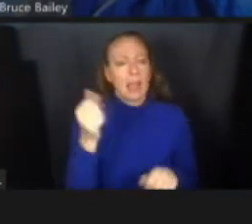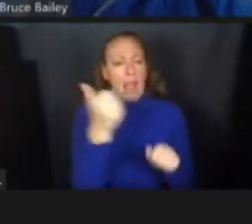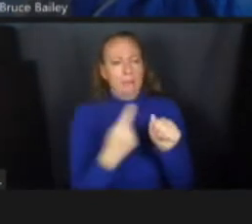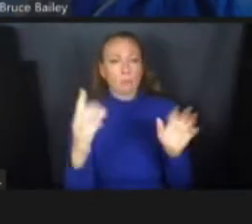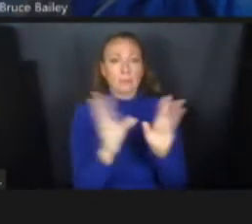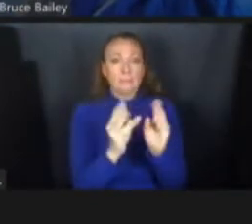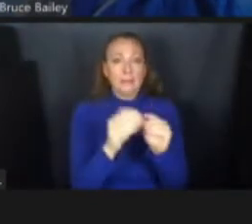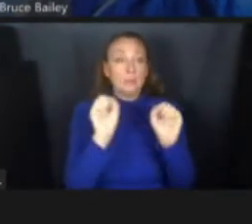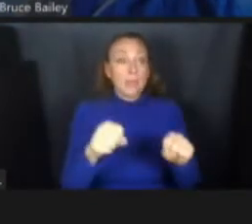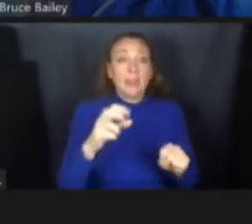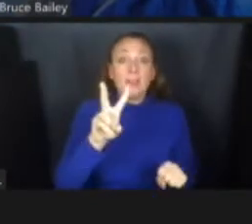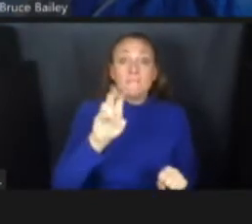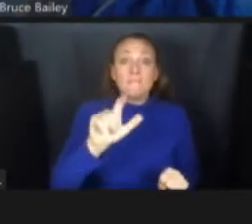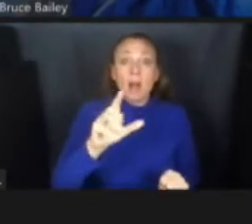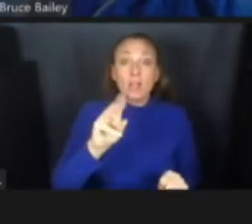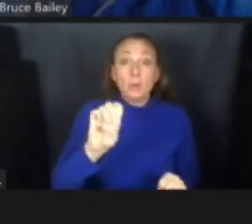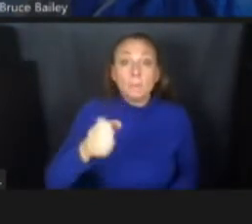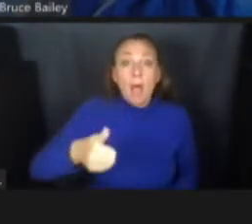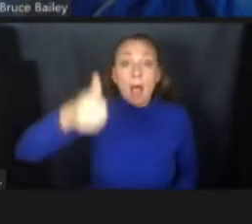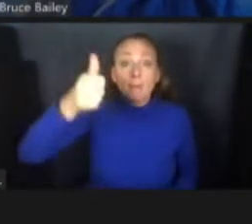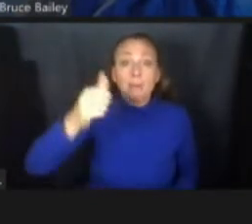just by turning up the volume on your computer speakers